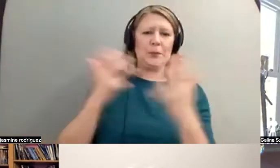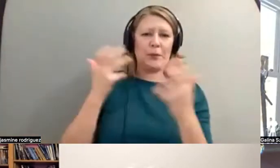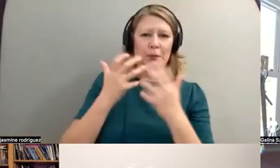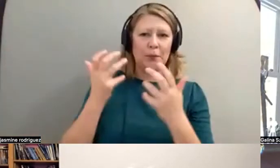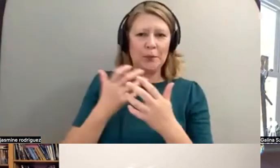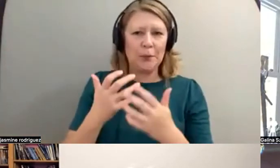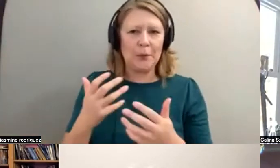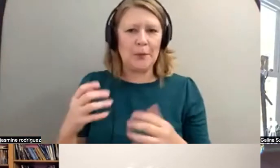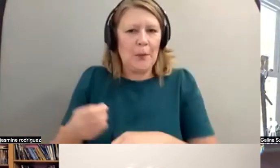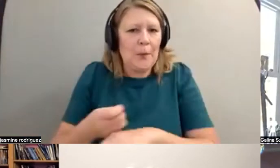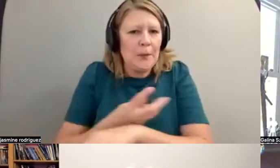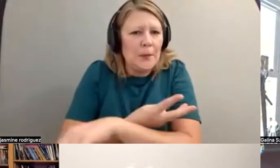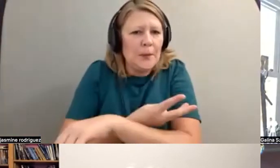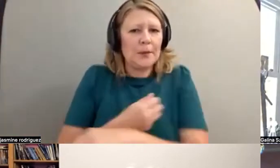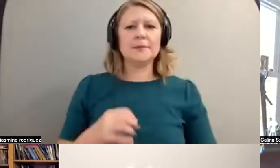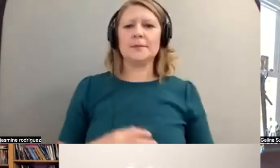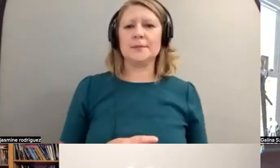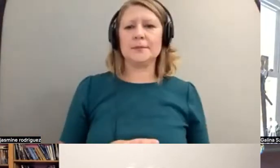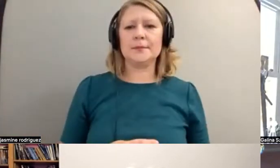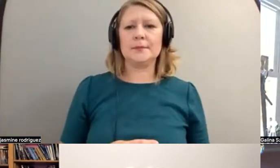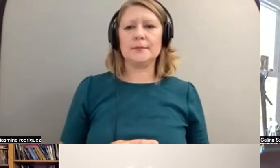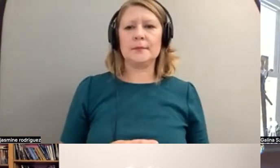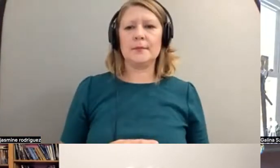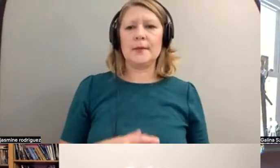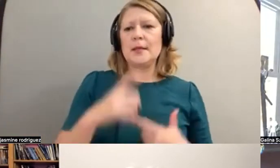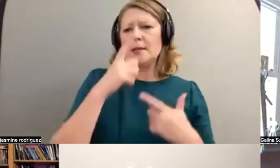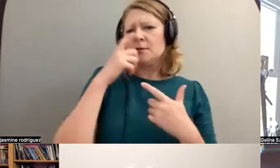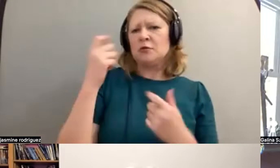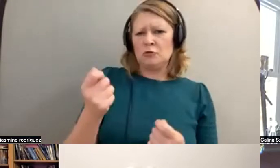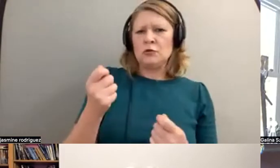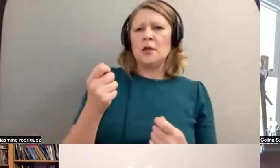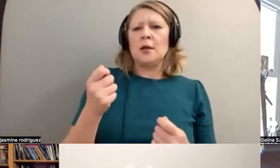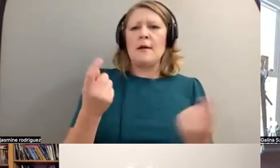And then it's interesting that I have a drawing of sorts.